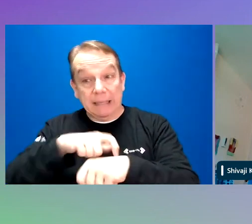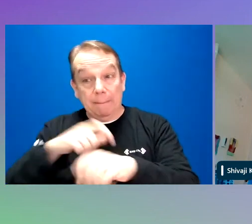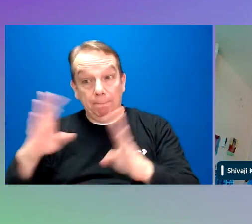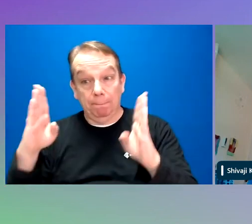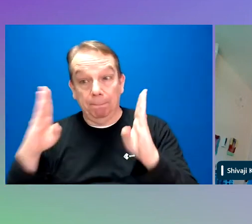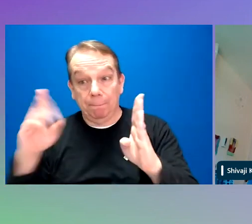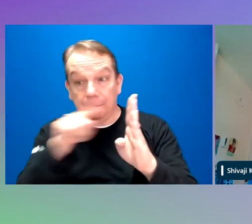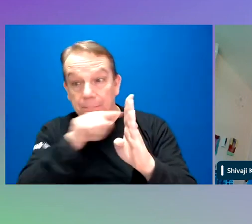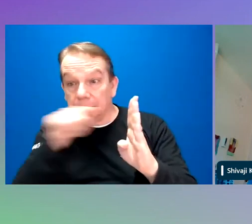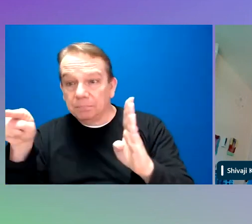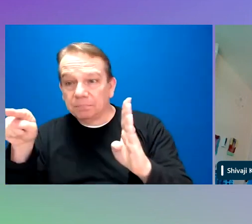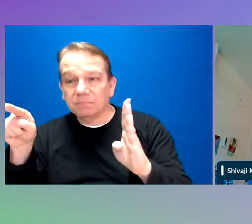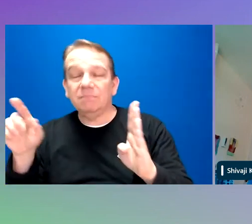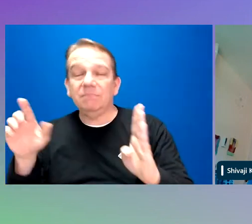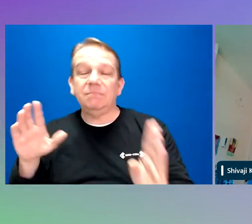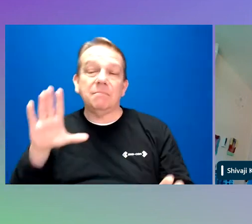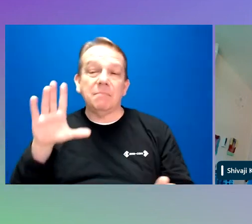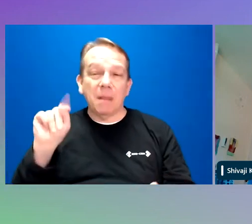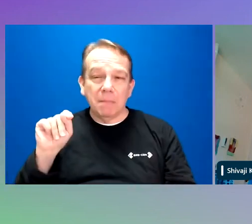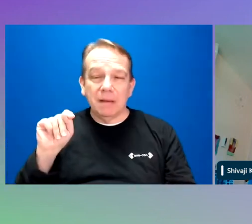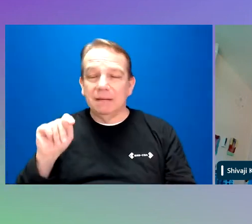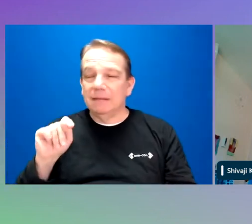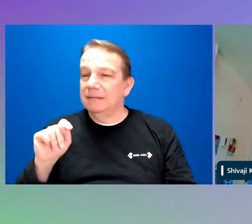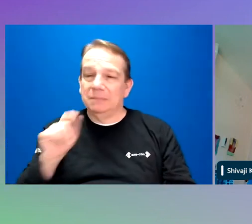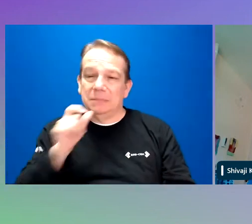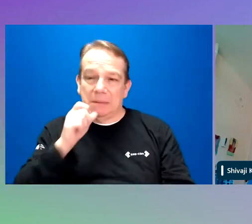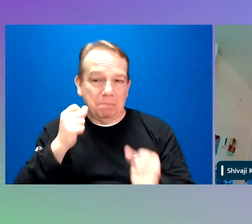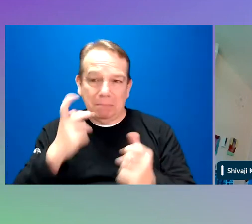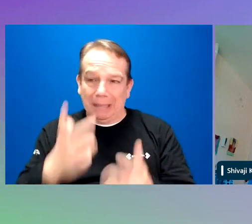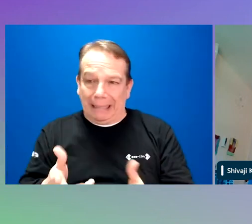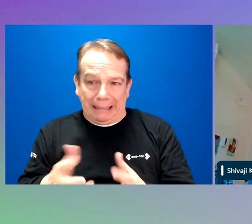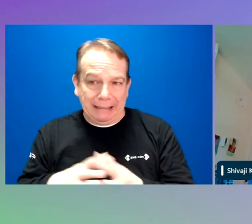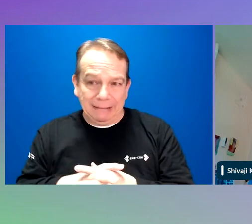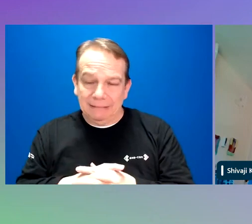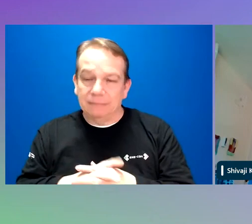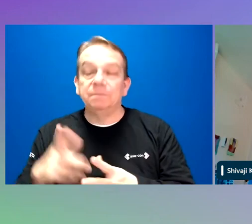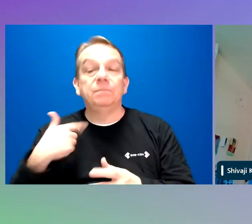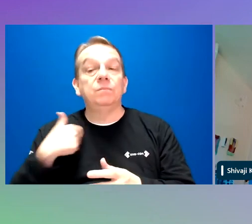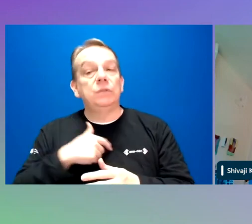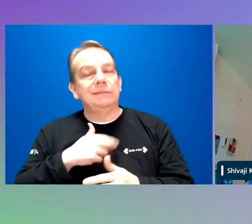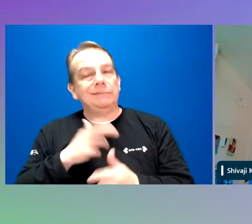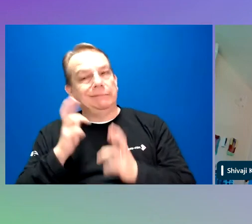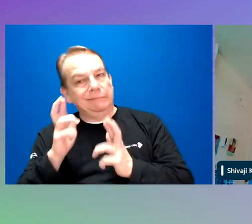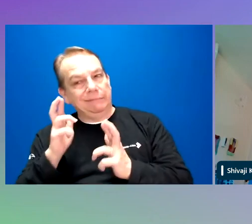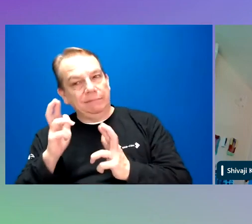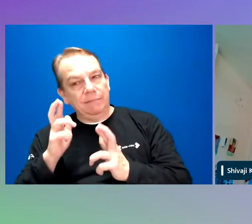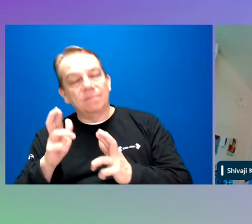that's only a handful. But we are hoping to replicate that